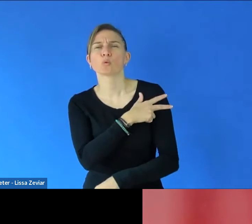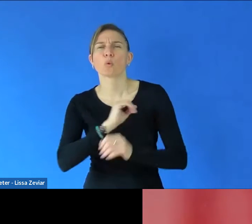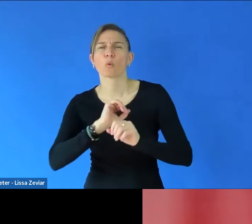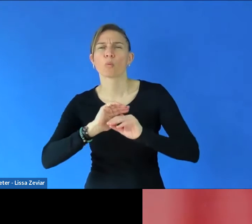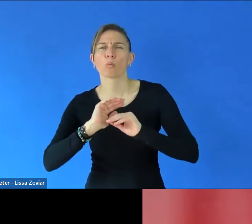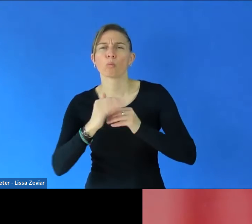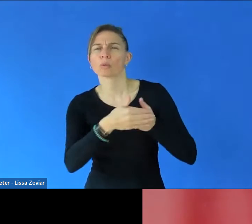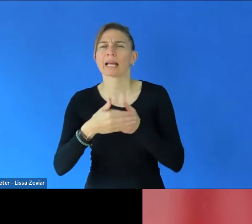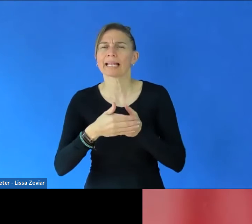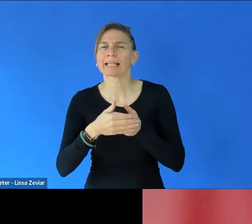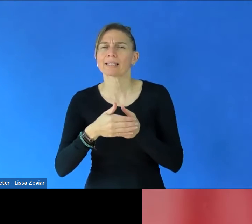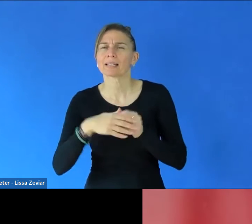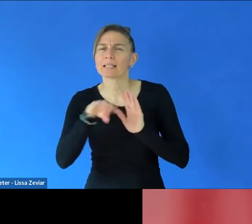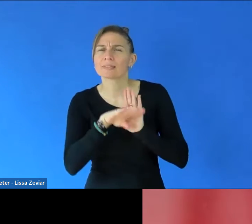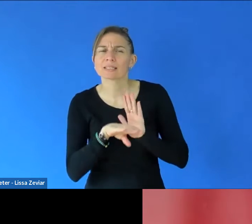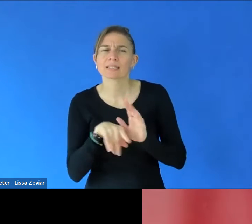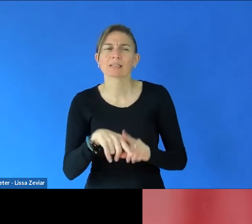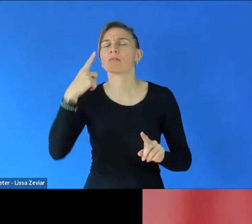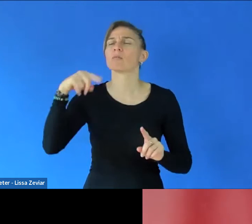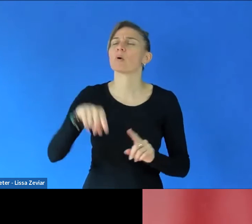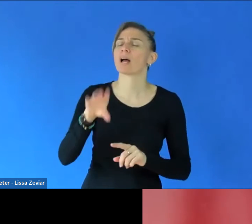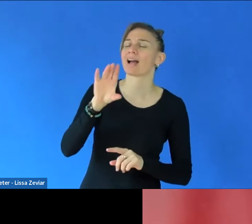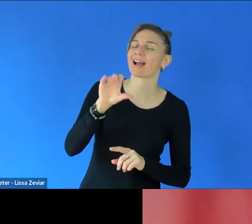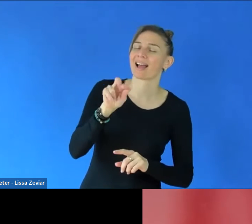Like caregiver support or transport support.